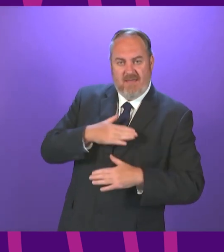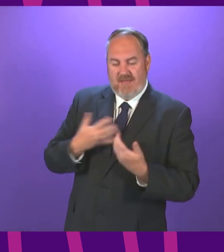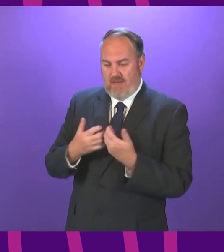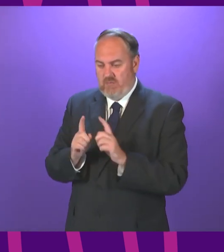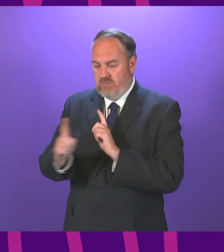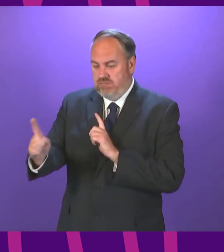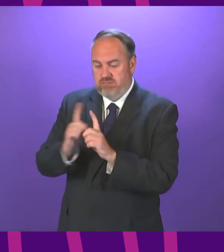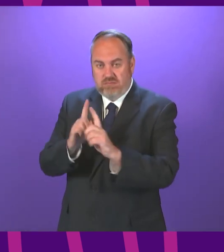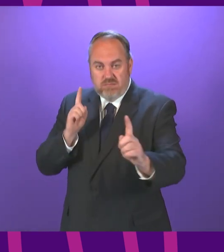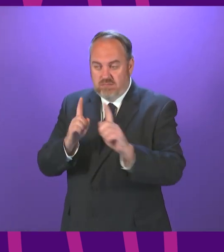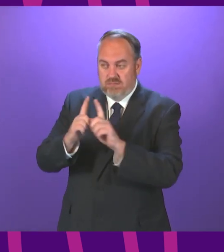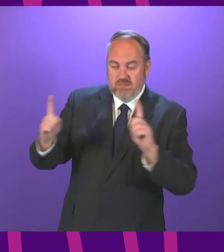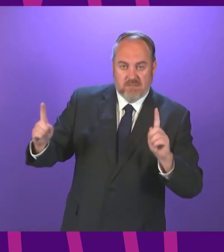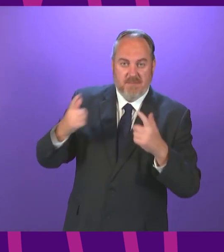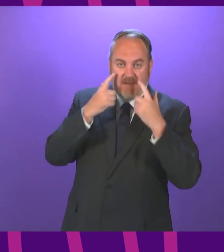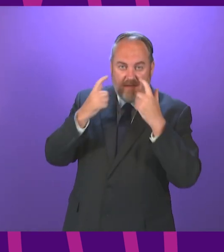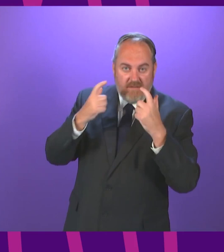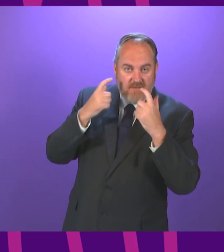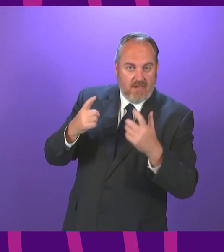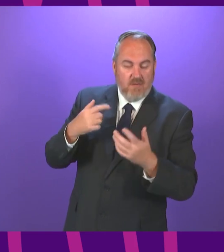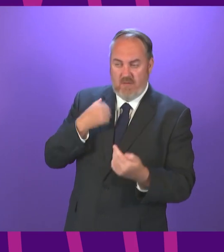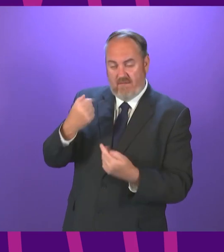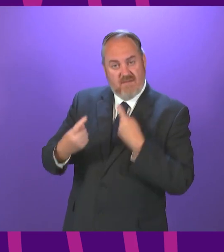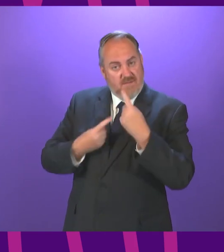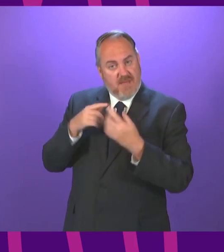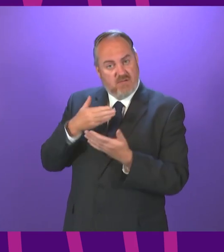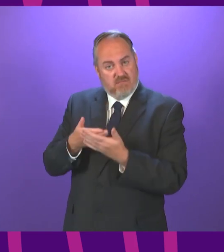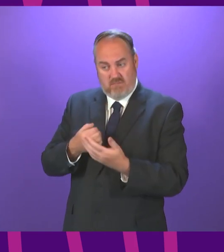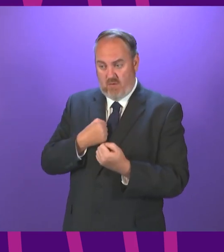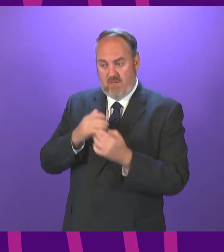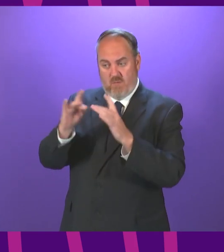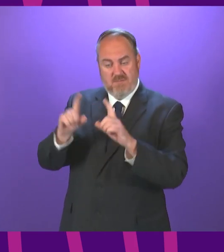normally as possible but within safe boundaries, or boundaries that are as safe as possible.